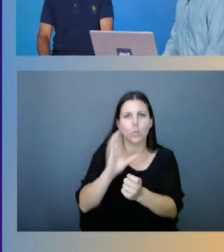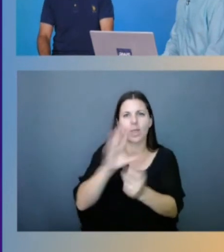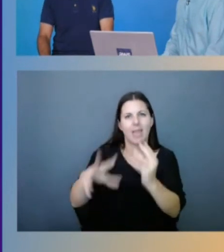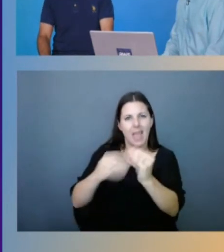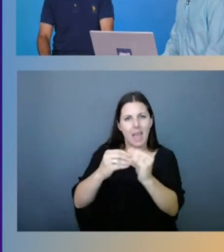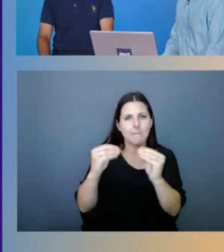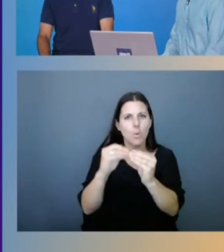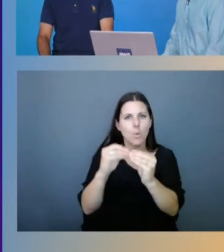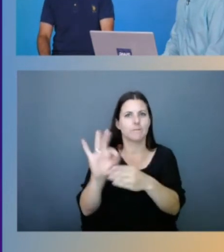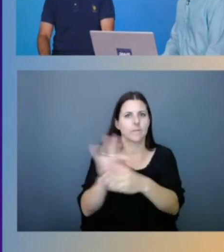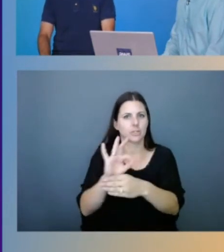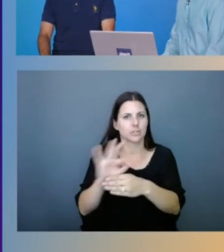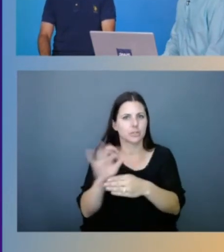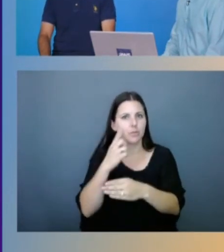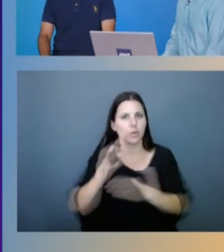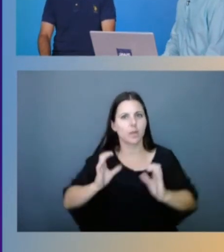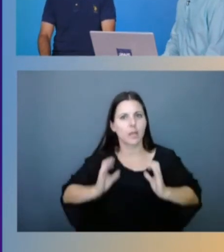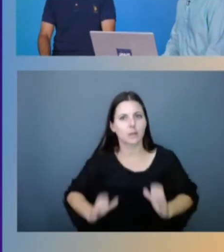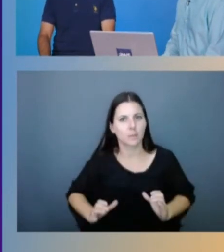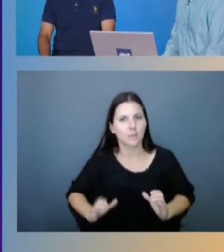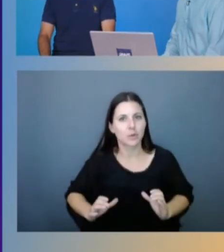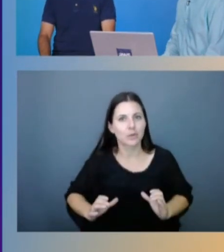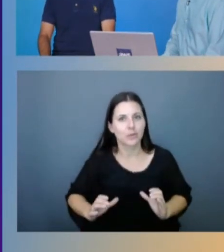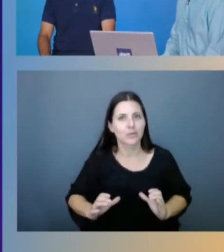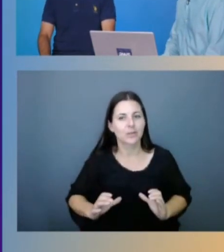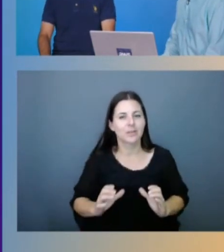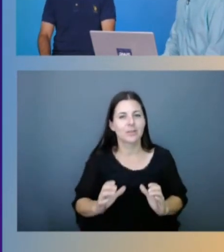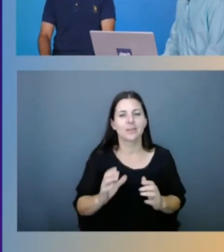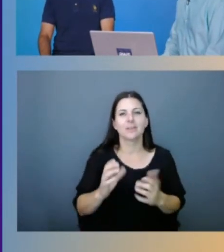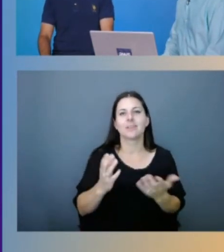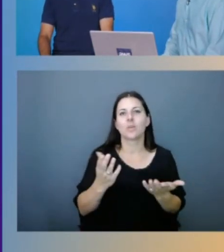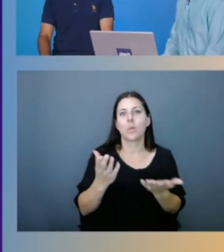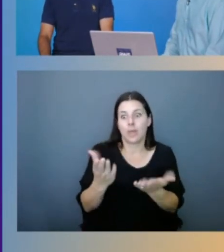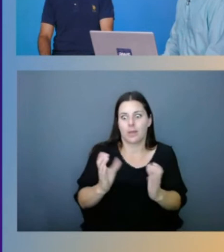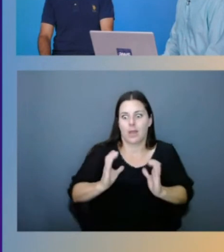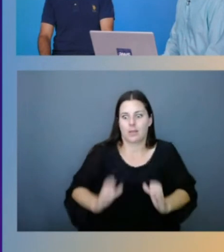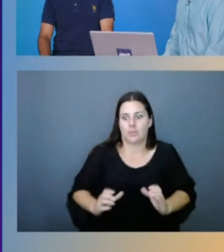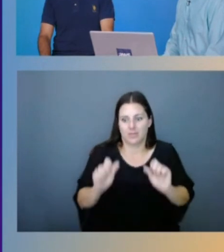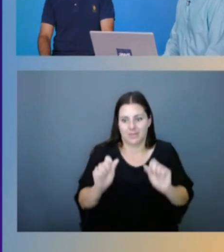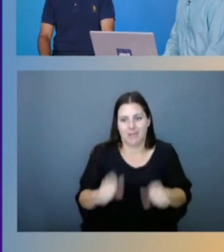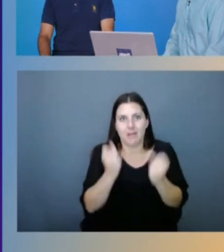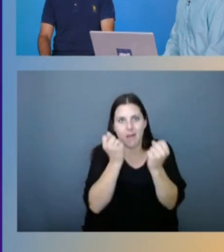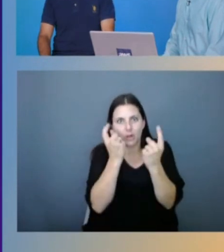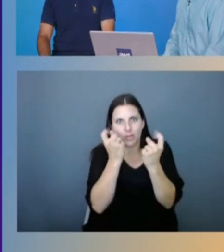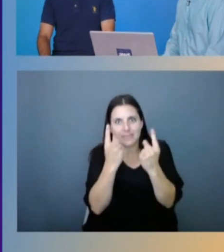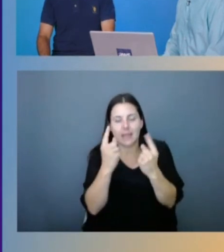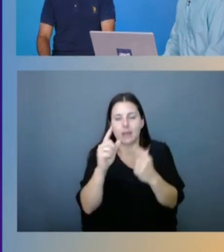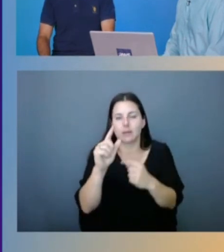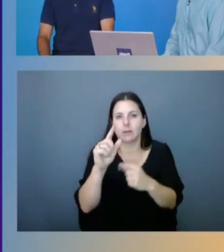for our customers so that customers can understand their workload, not just at a high level,